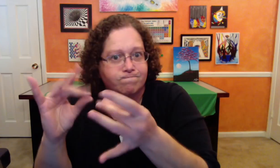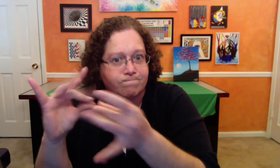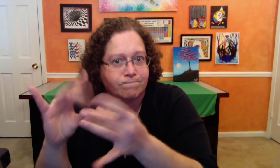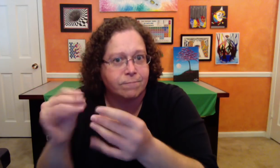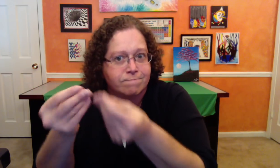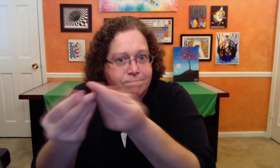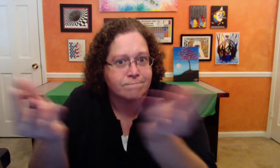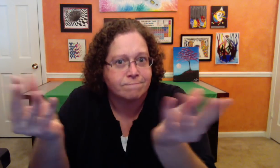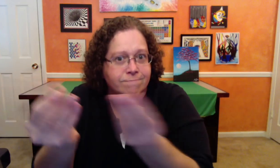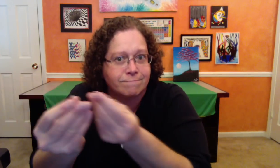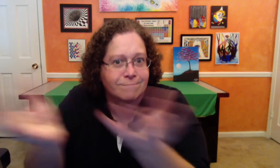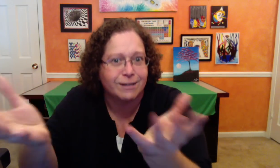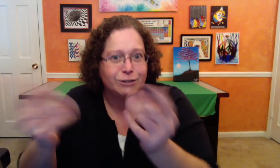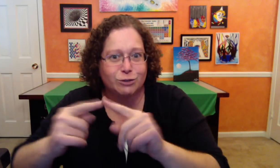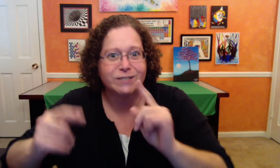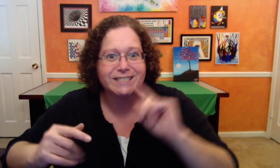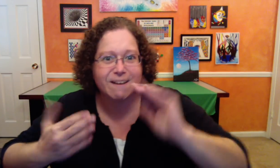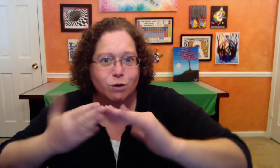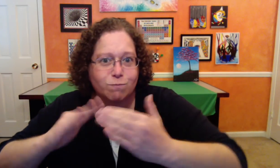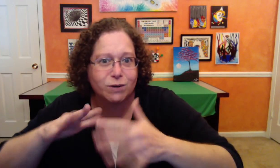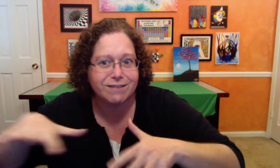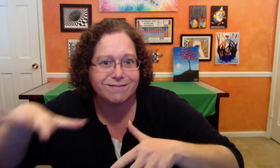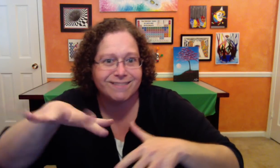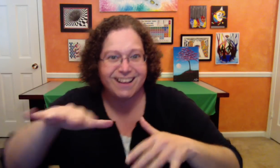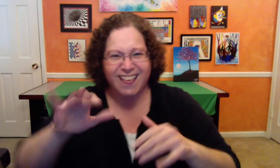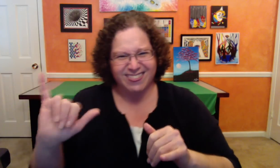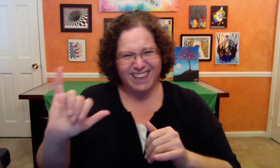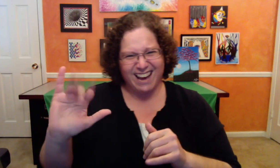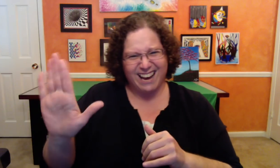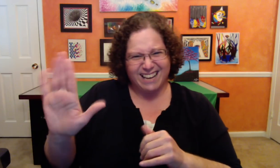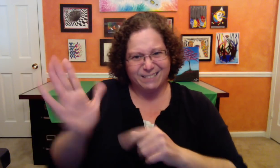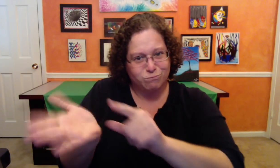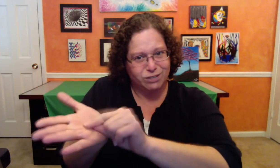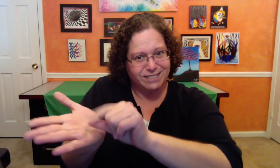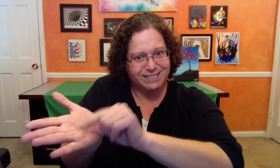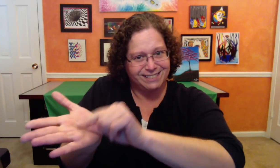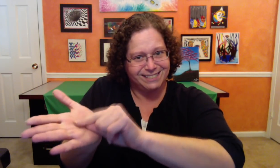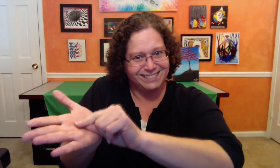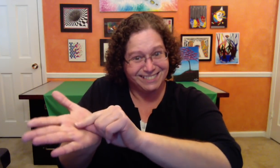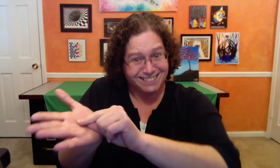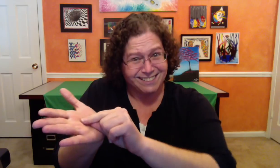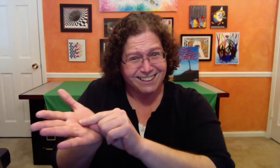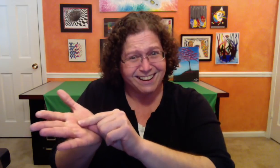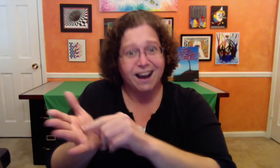They published newspapers to share information to the Deaf Community. That was Free Press!